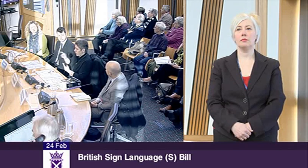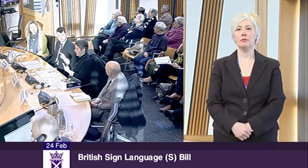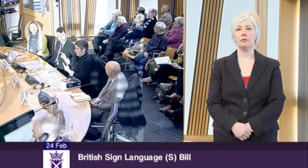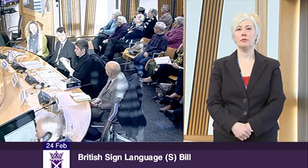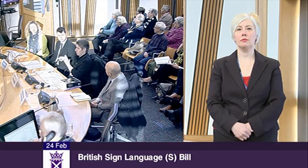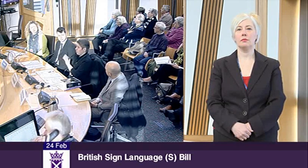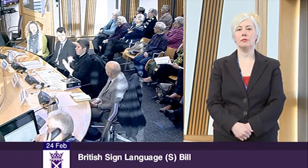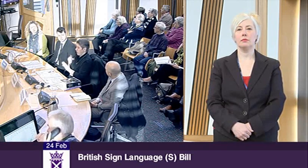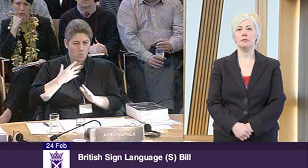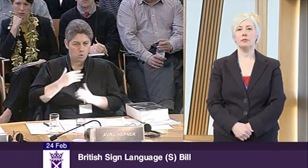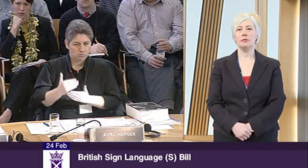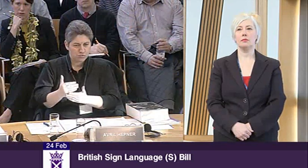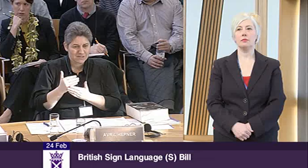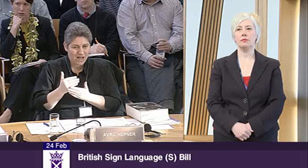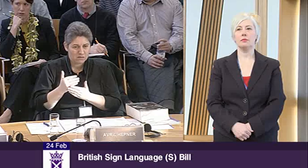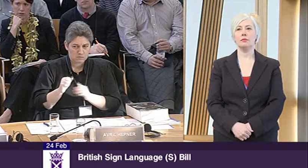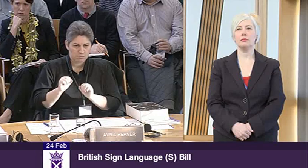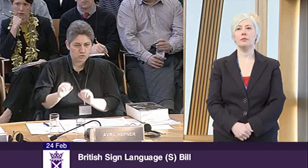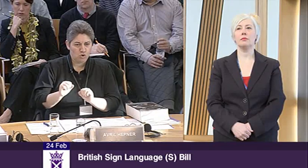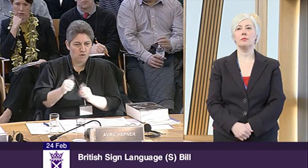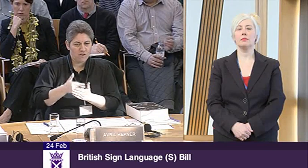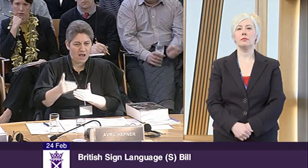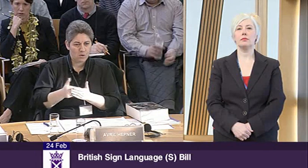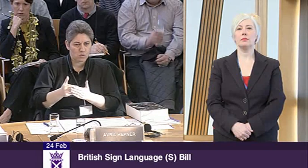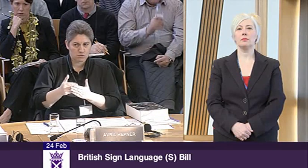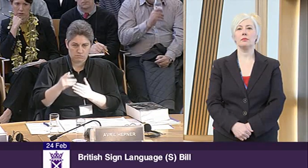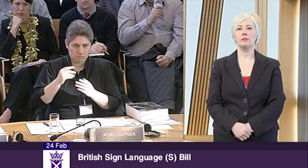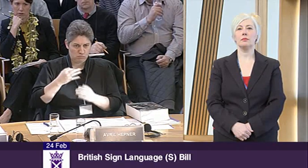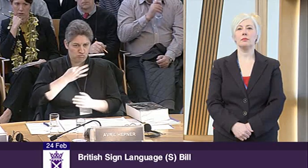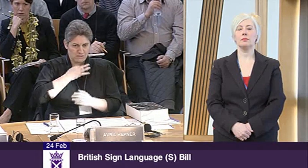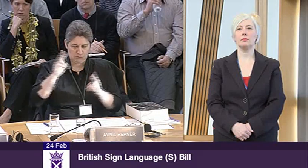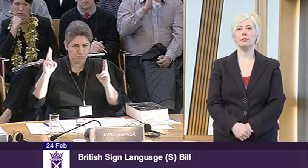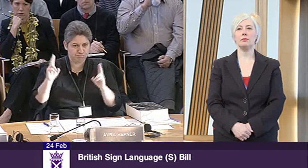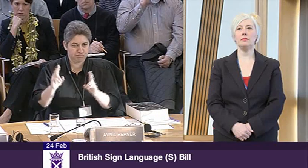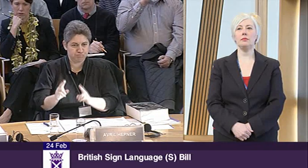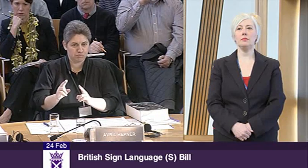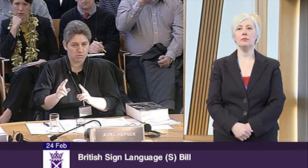way as Welsh, Gaelic and other spoken languages are recognised. We want our language to be